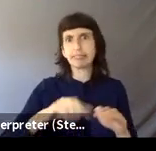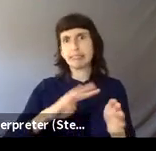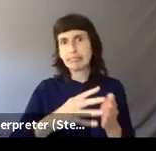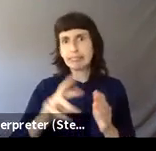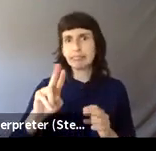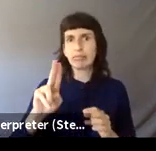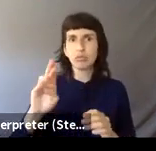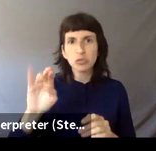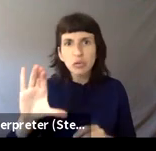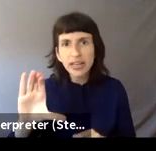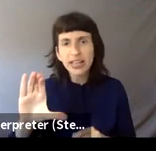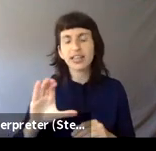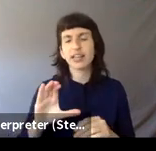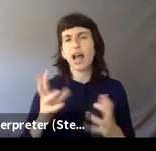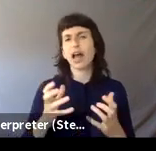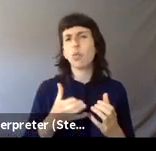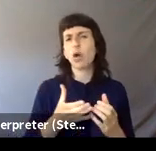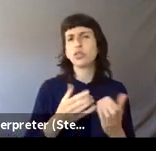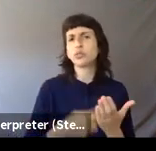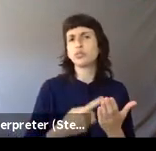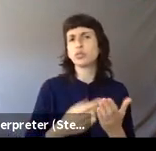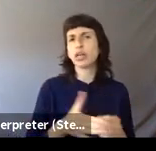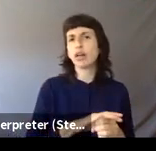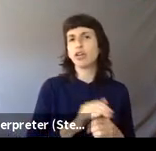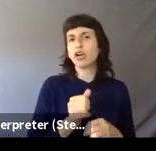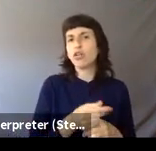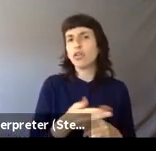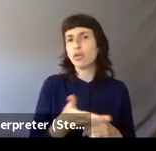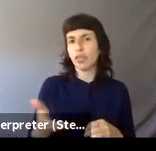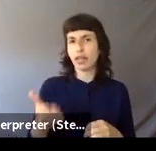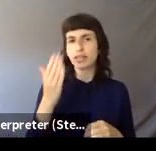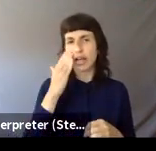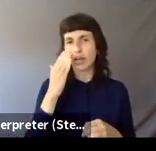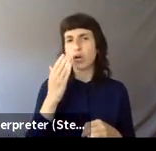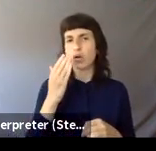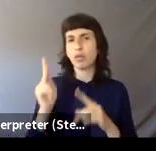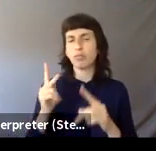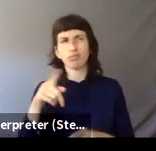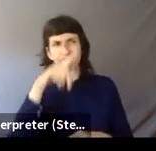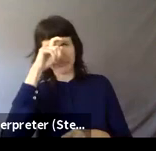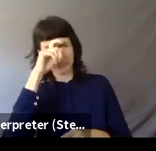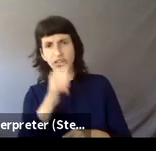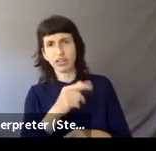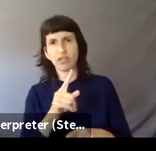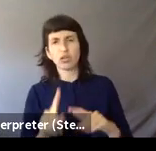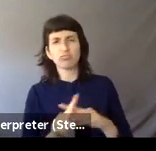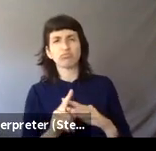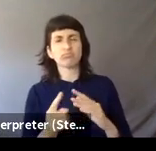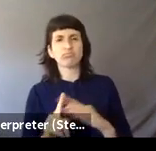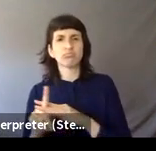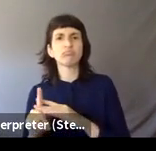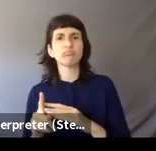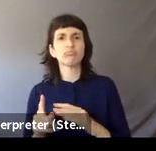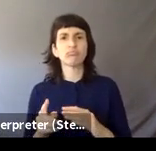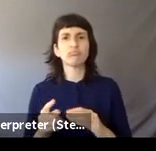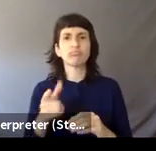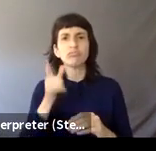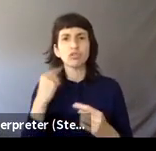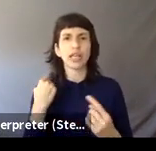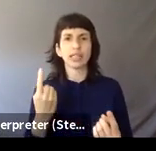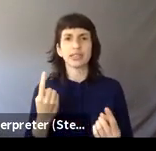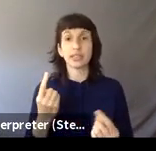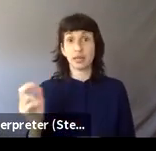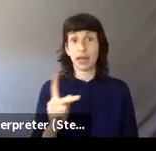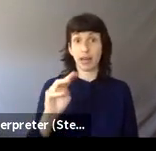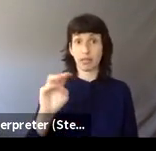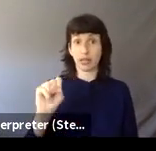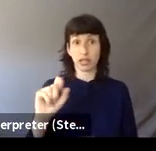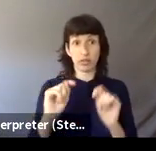So we're going to start with quizzes and assessments. There's a couple of things I know that came up over the last couple of days. Before we jump into the real nitty gritty of the rubrics